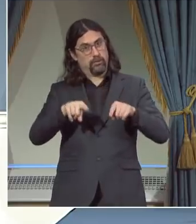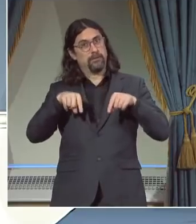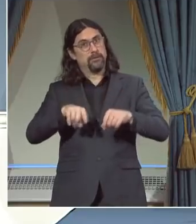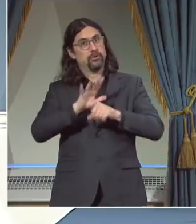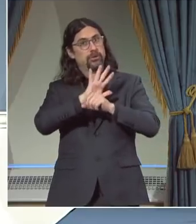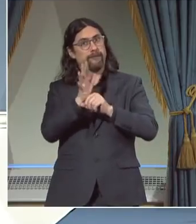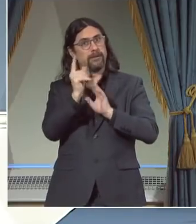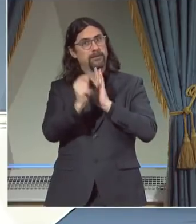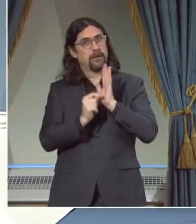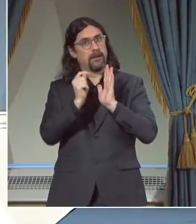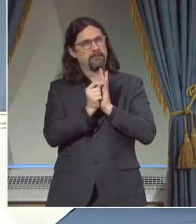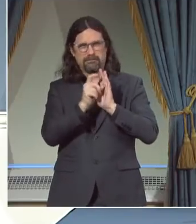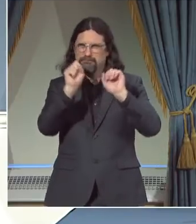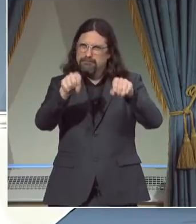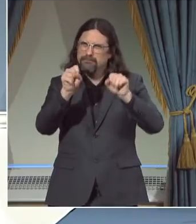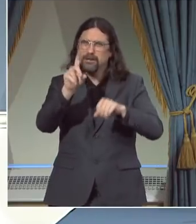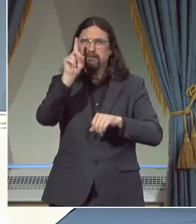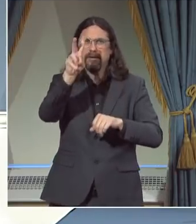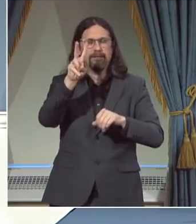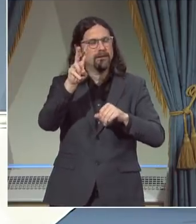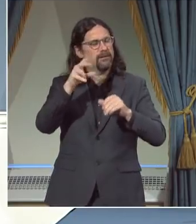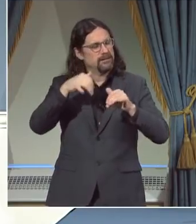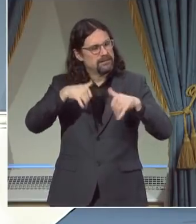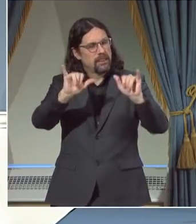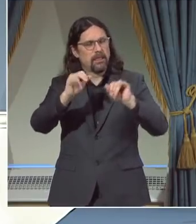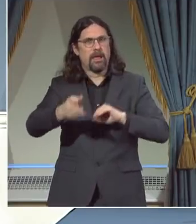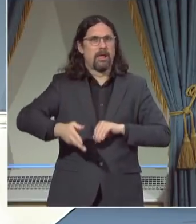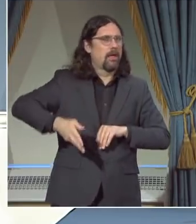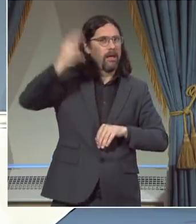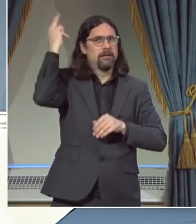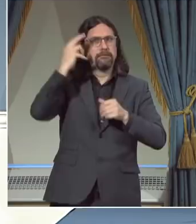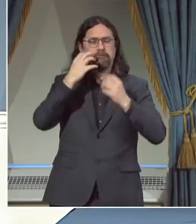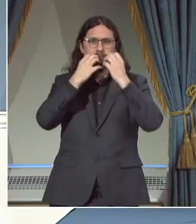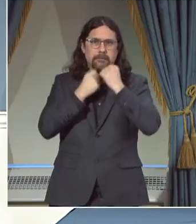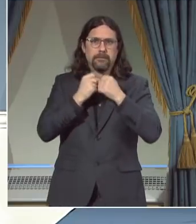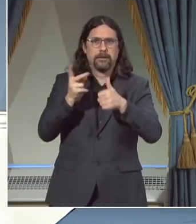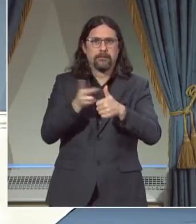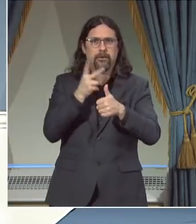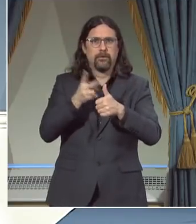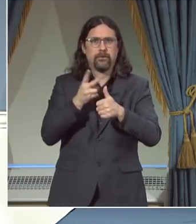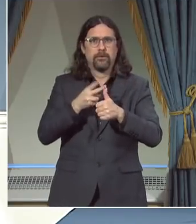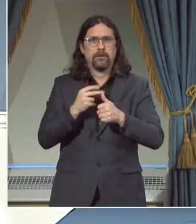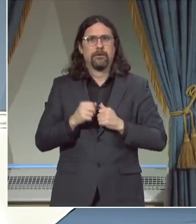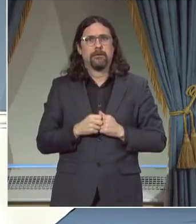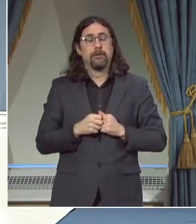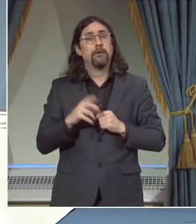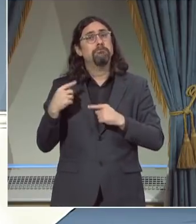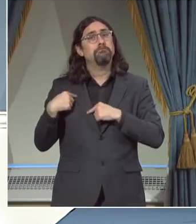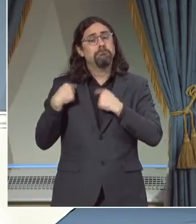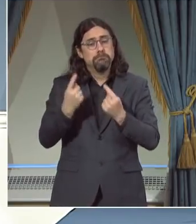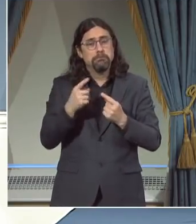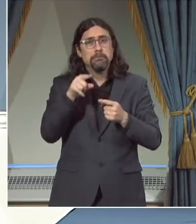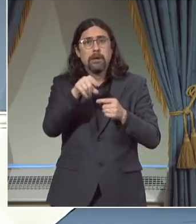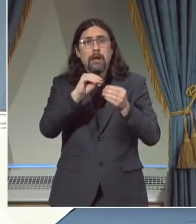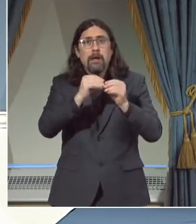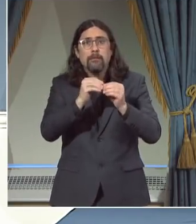MINDFUL OF. WE HAVE NOT SEEN IT MANIFEST IN AOSCRS THE BOARD INCREASES YET. BUTIT 'S